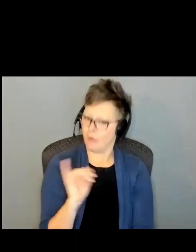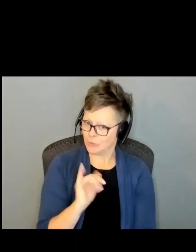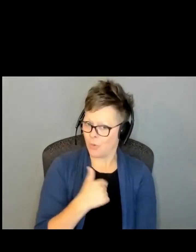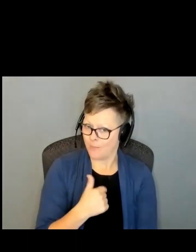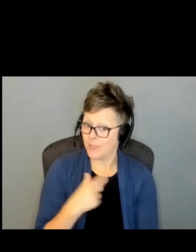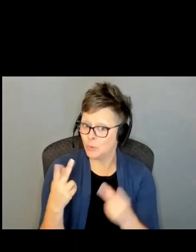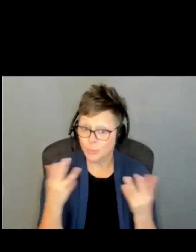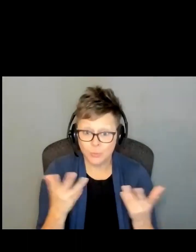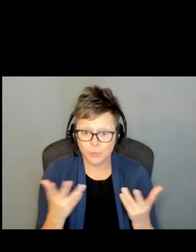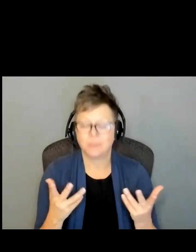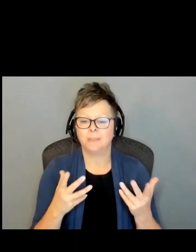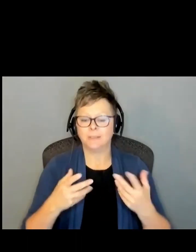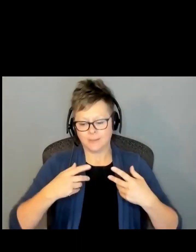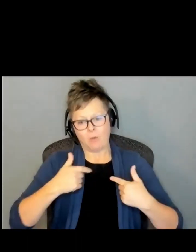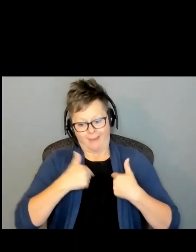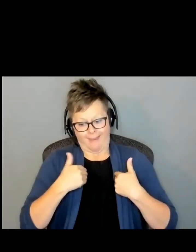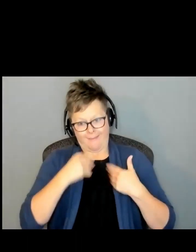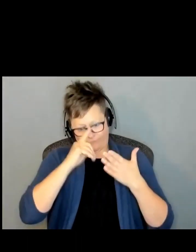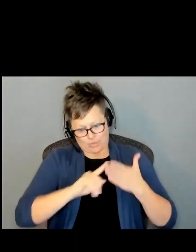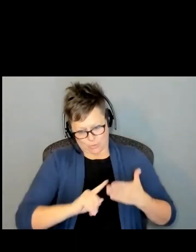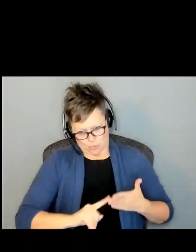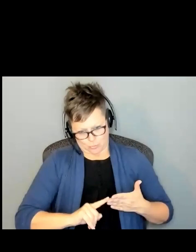informs research and vice versa.